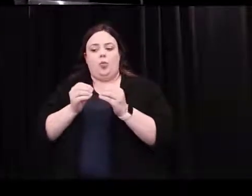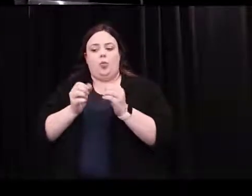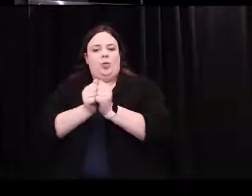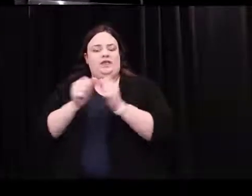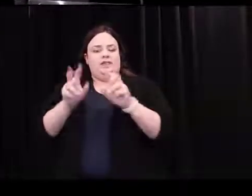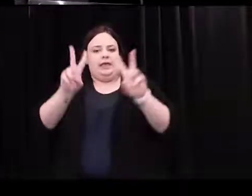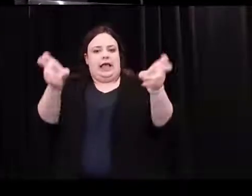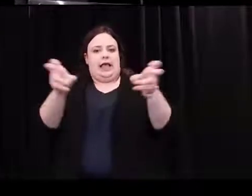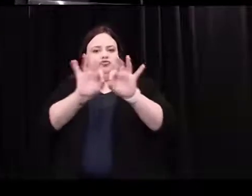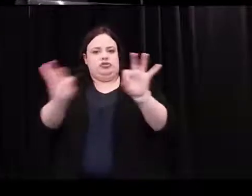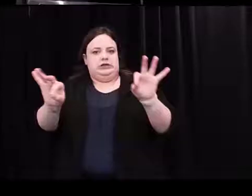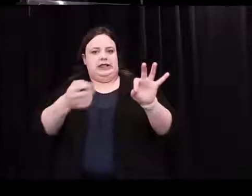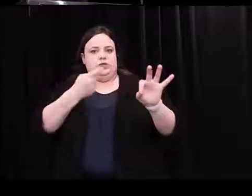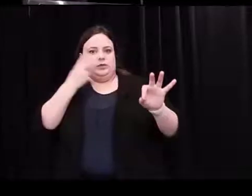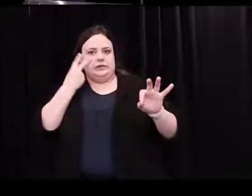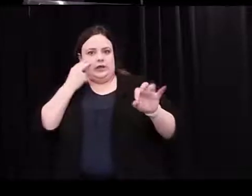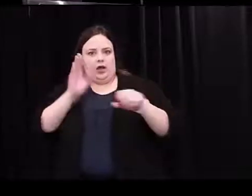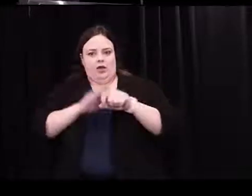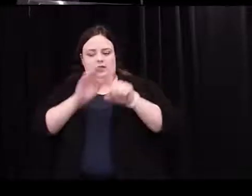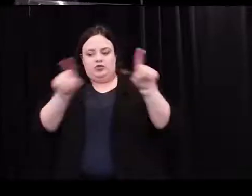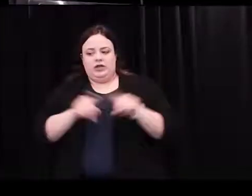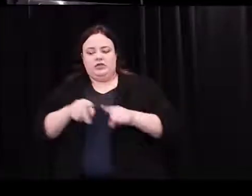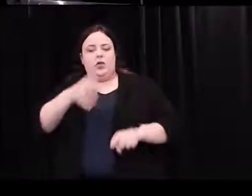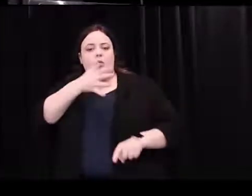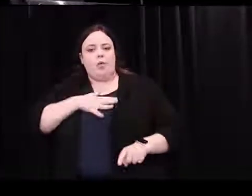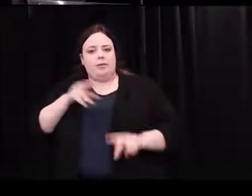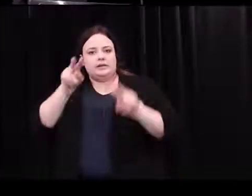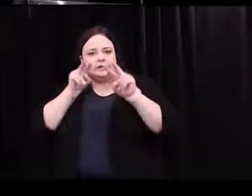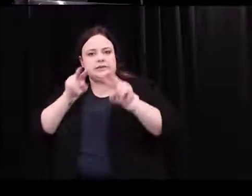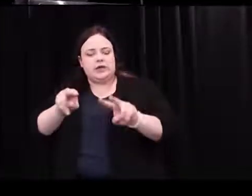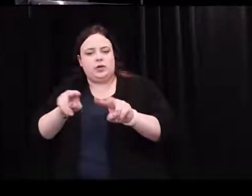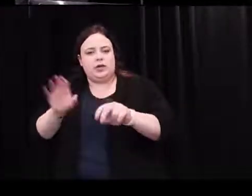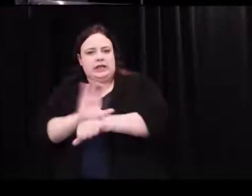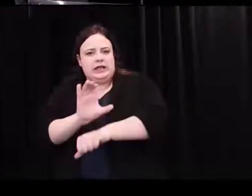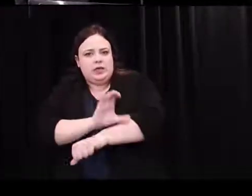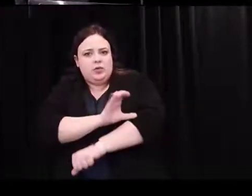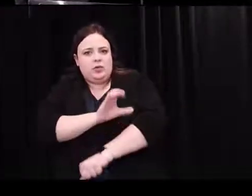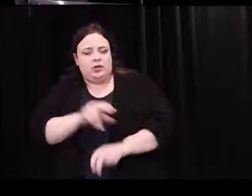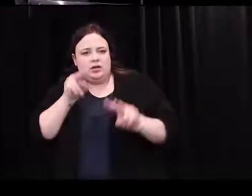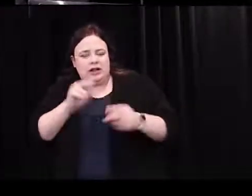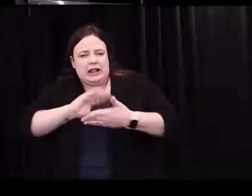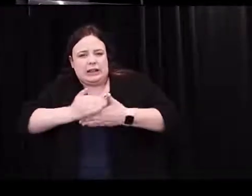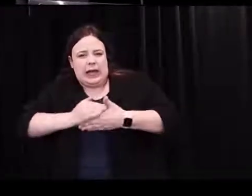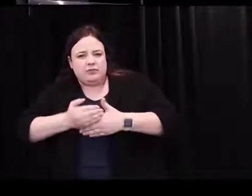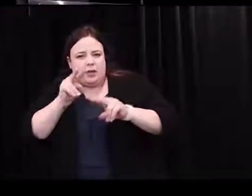the screen is a is a woman staring into the into the computer, probably into her laptop's camera,